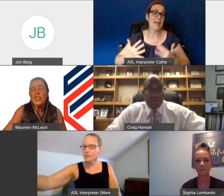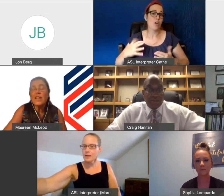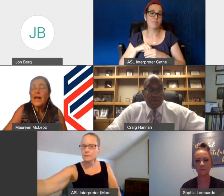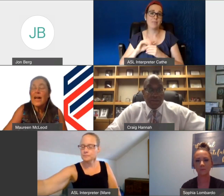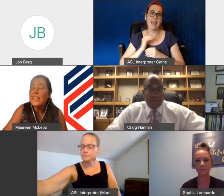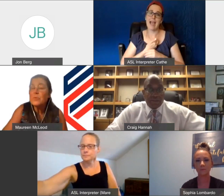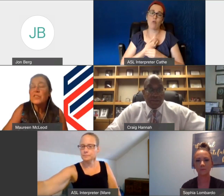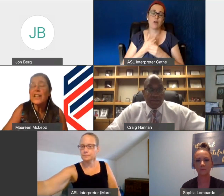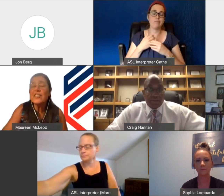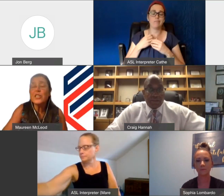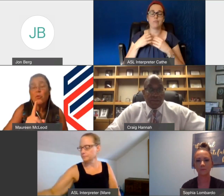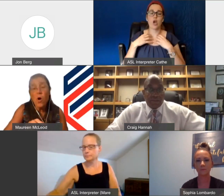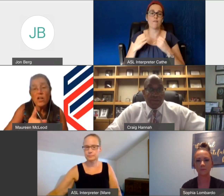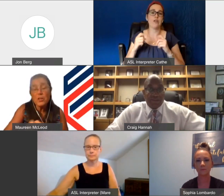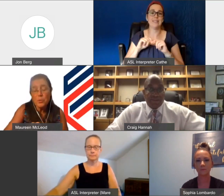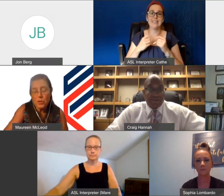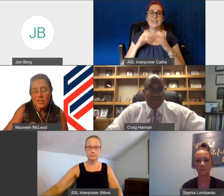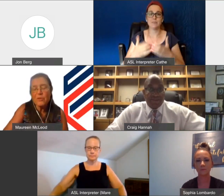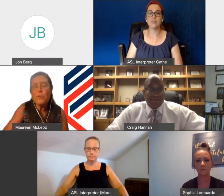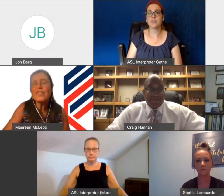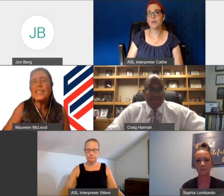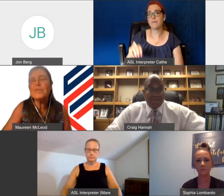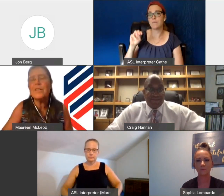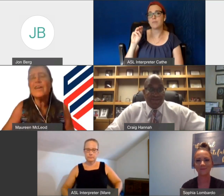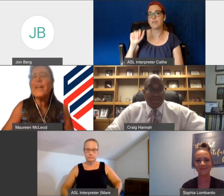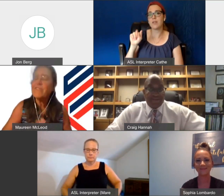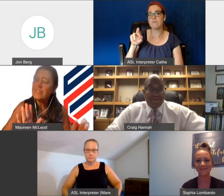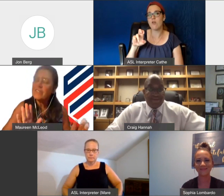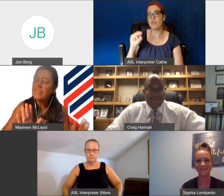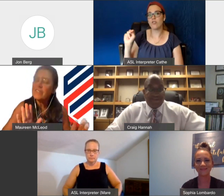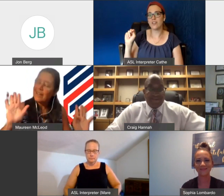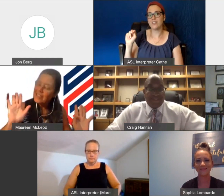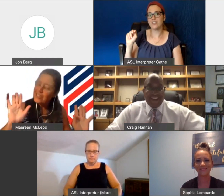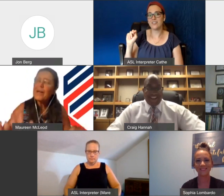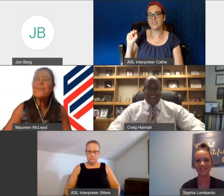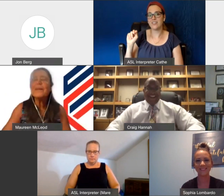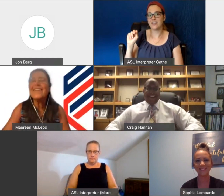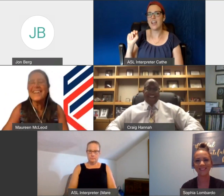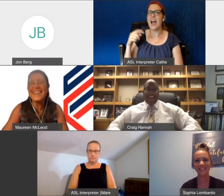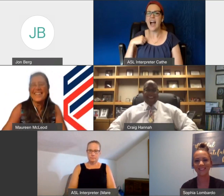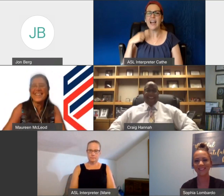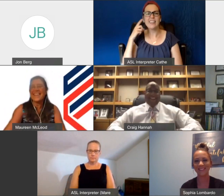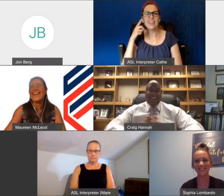Thank you Judge Hannah, I like the sports analogy, wrong teams though I would have to say just in my opinion.